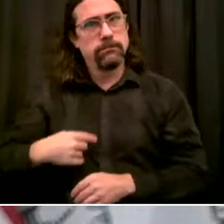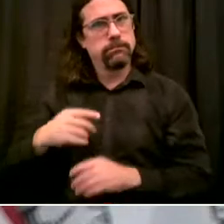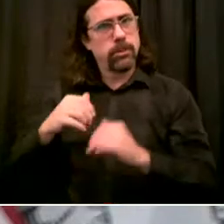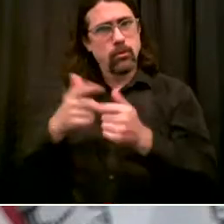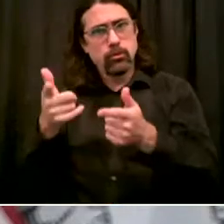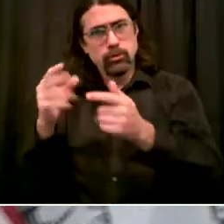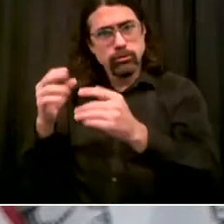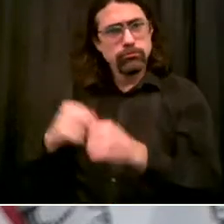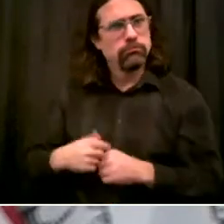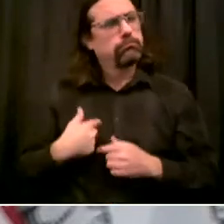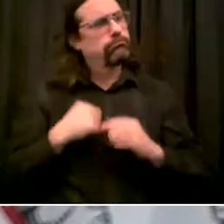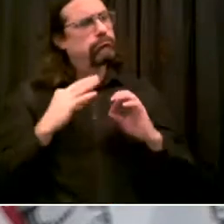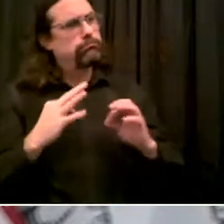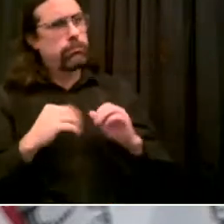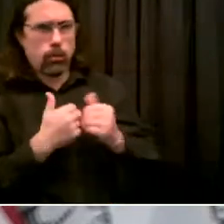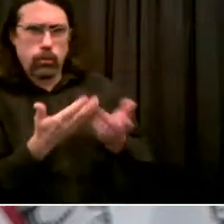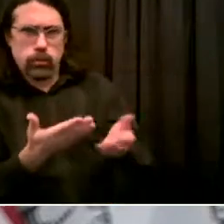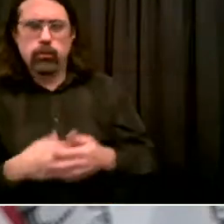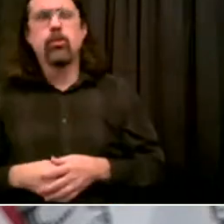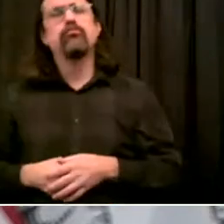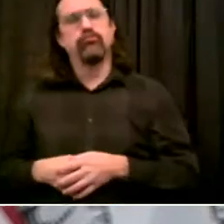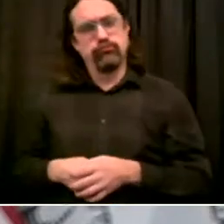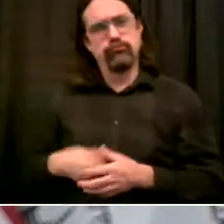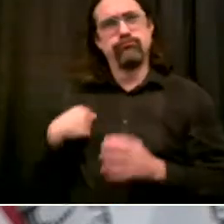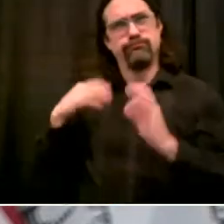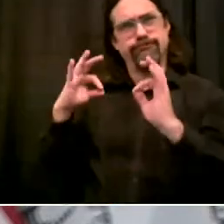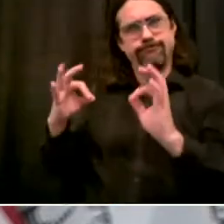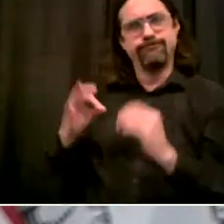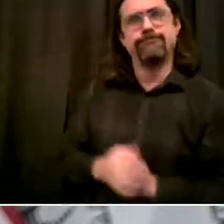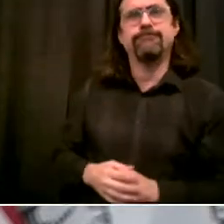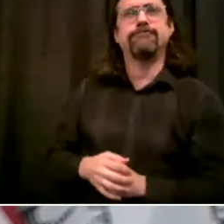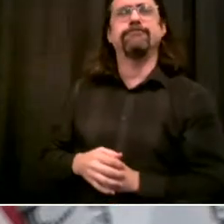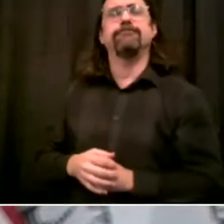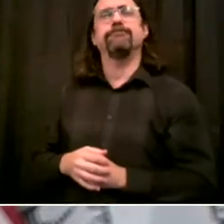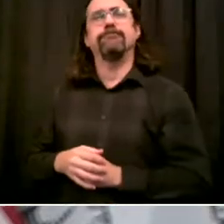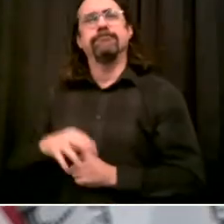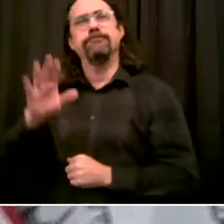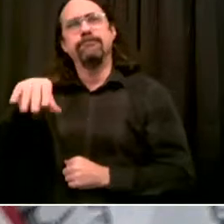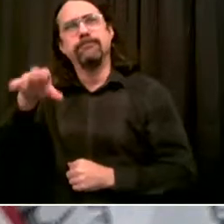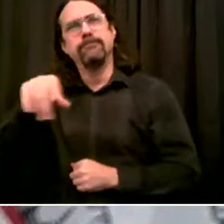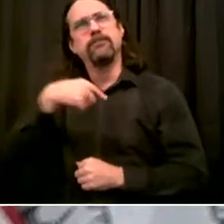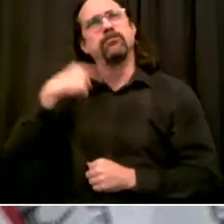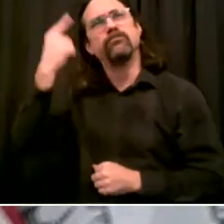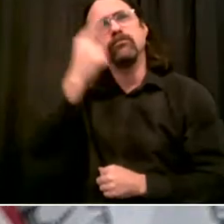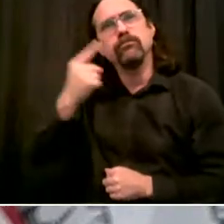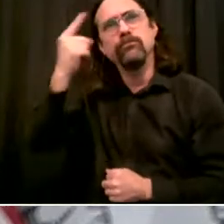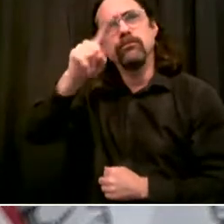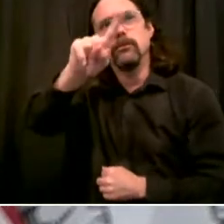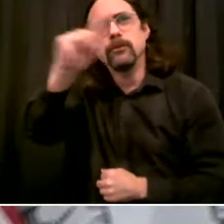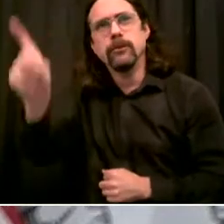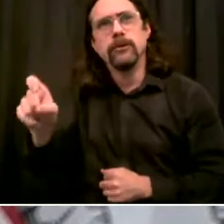YOU?U? I AM GOOD.